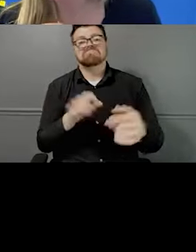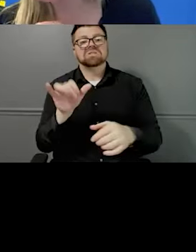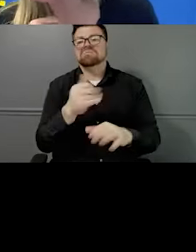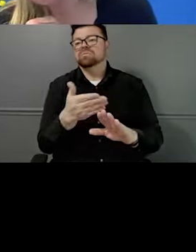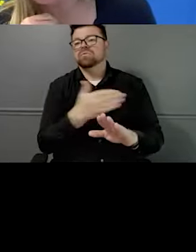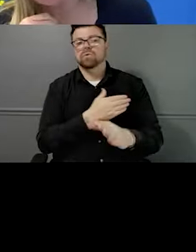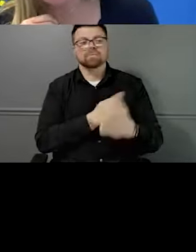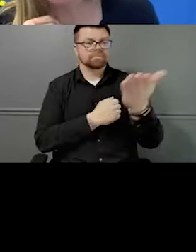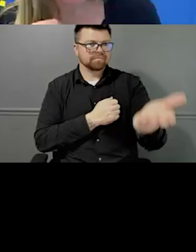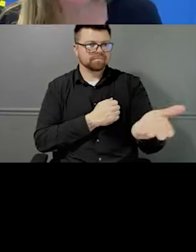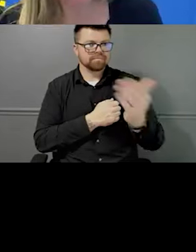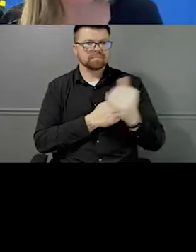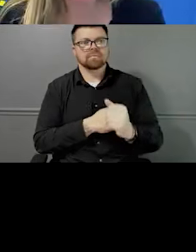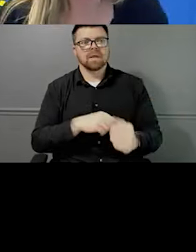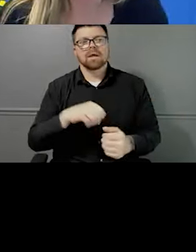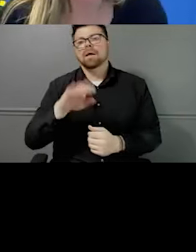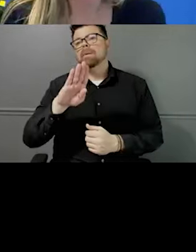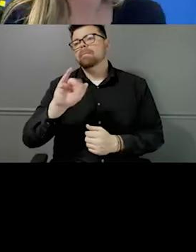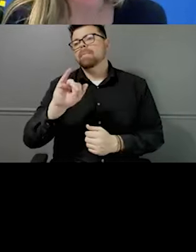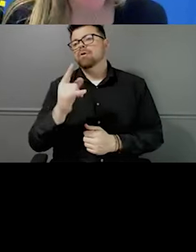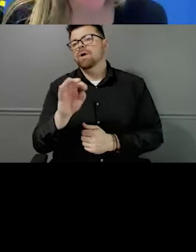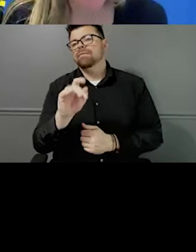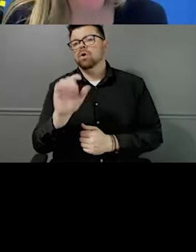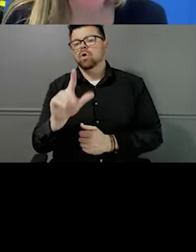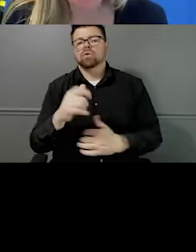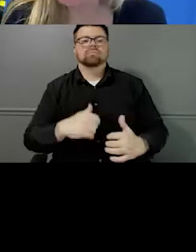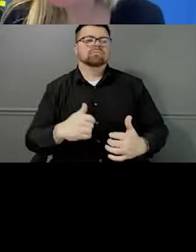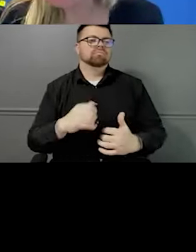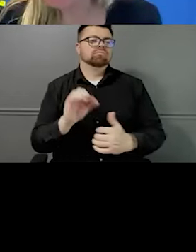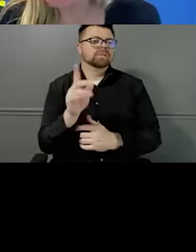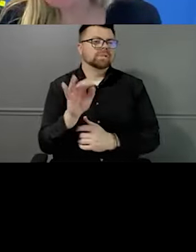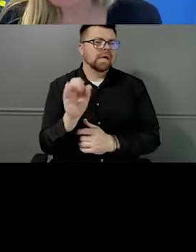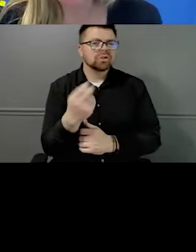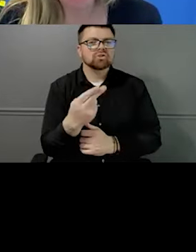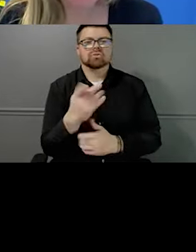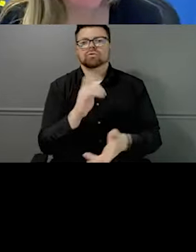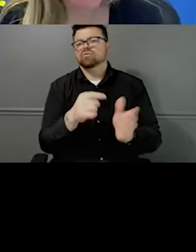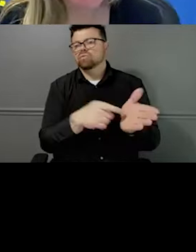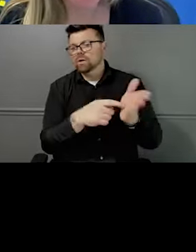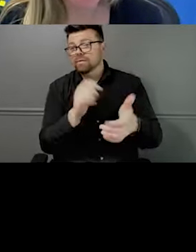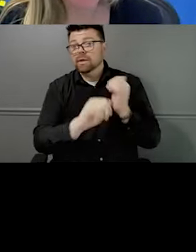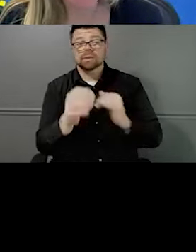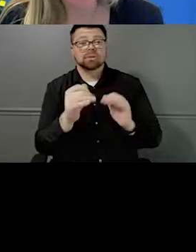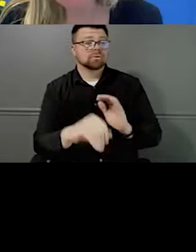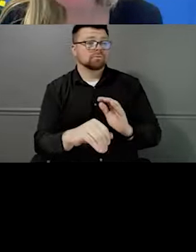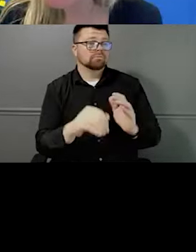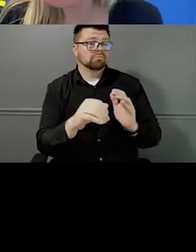A biographical sketch is required for each individual identified as a senior/key person.